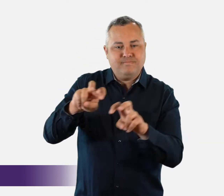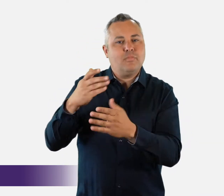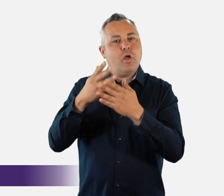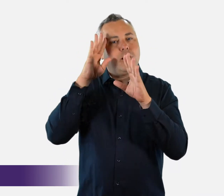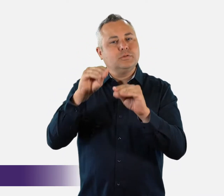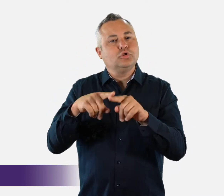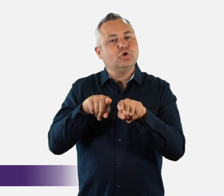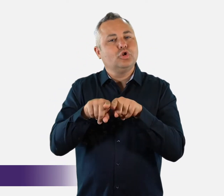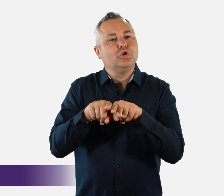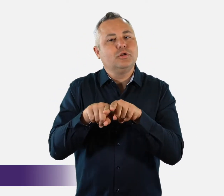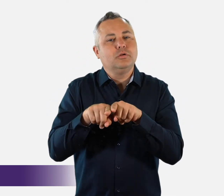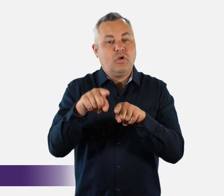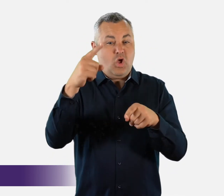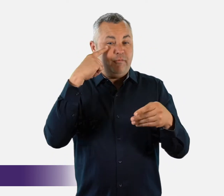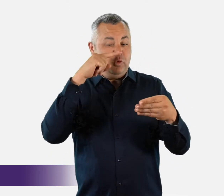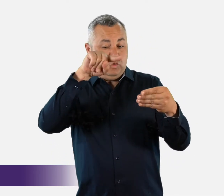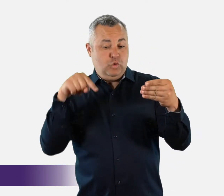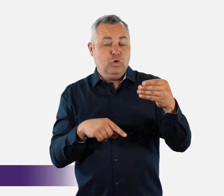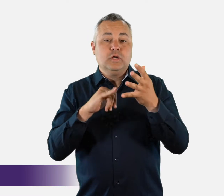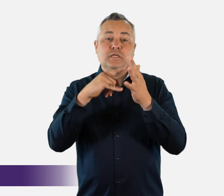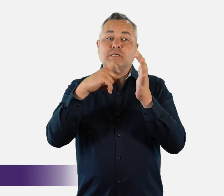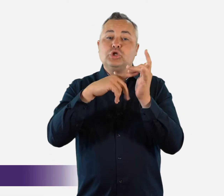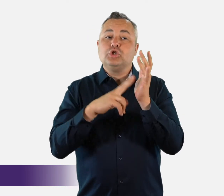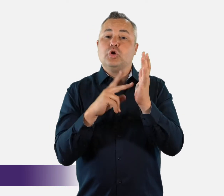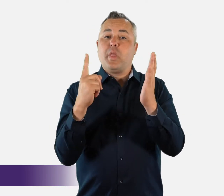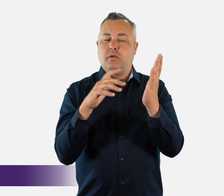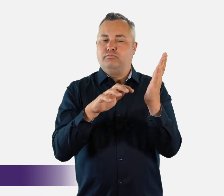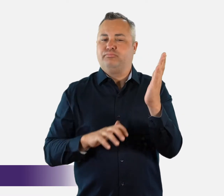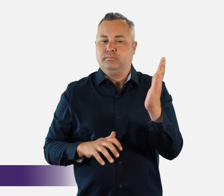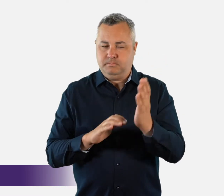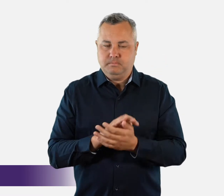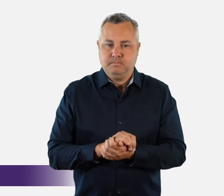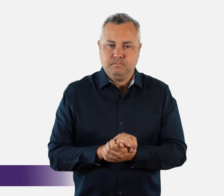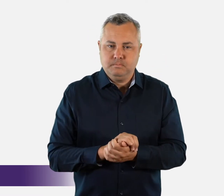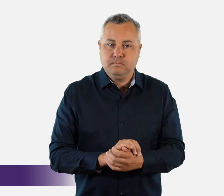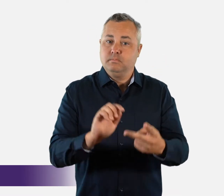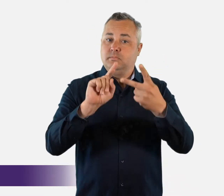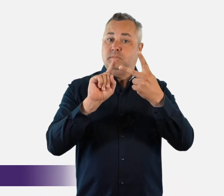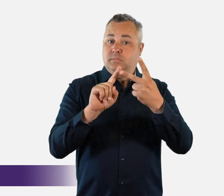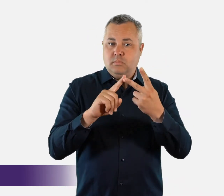of education and learning in Section 1. 2nd: